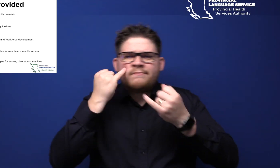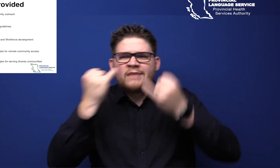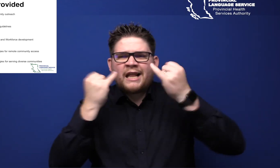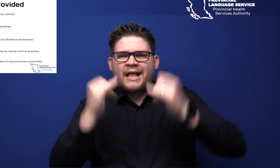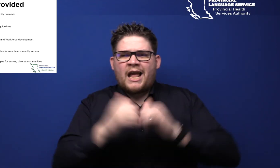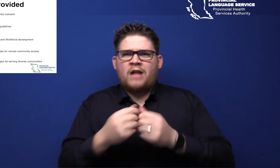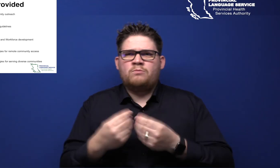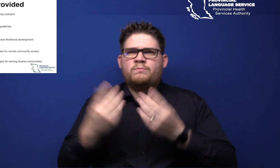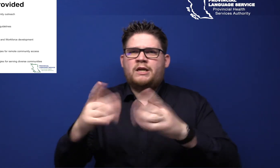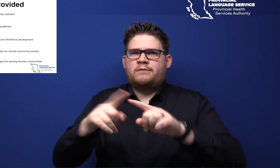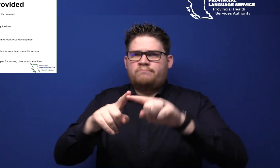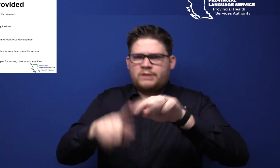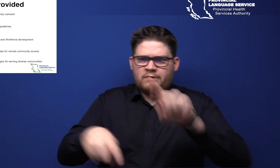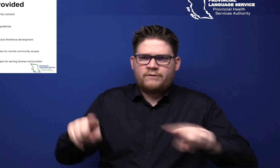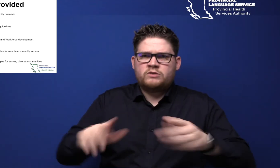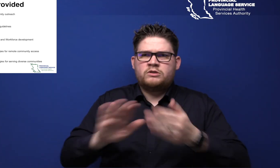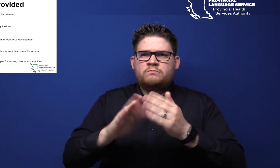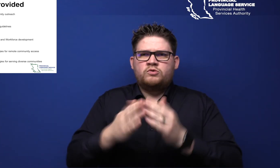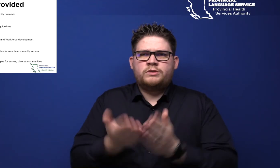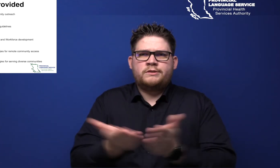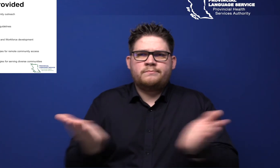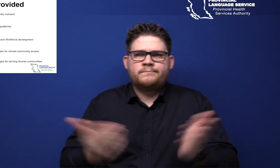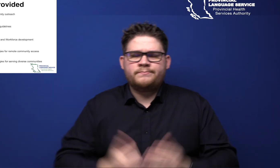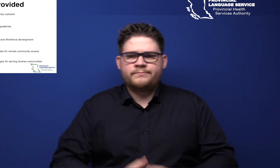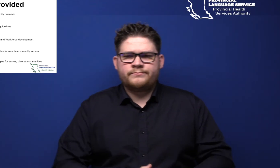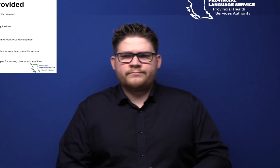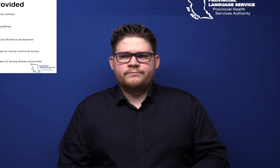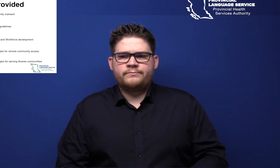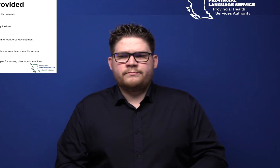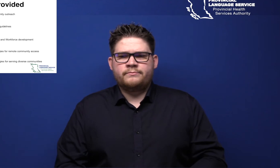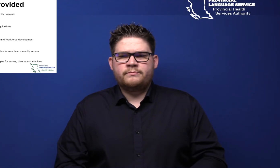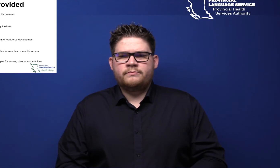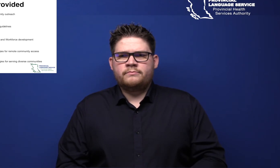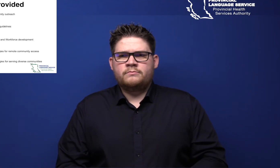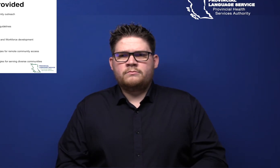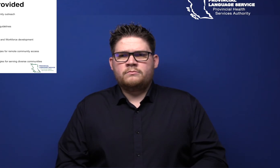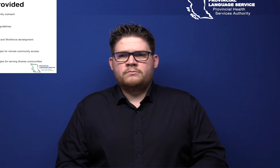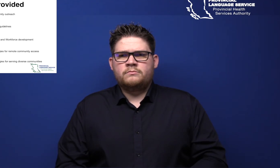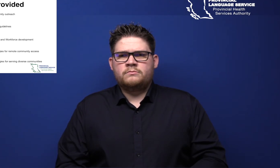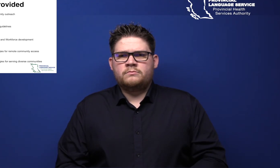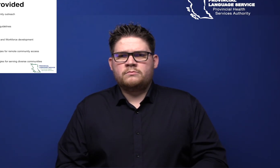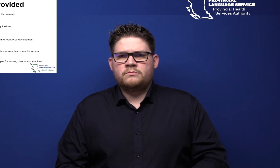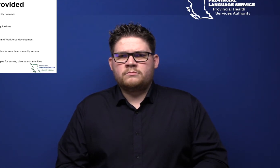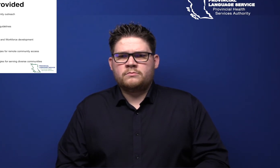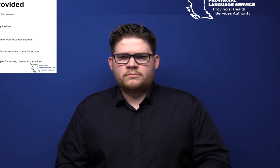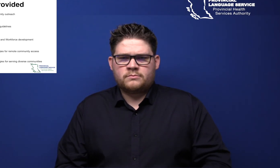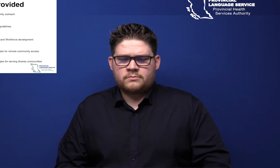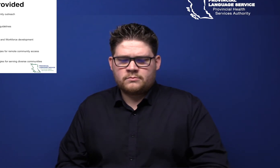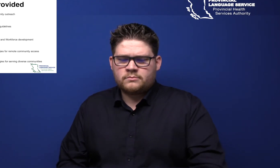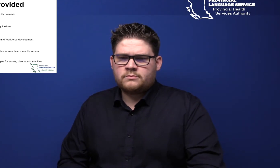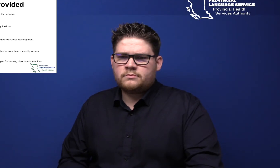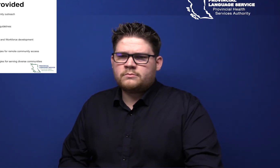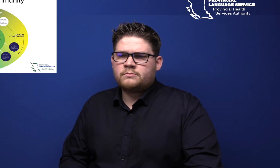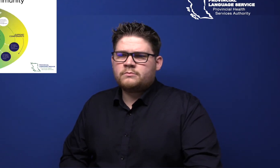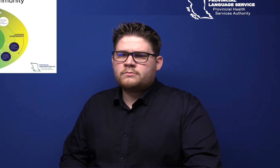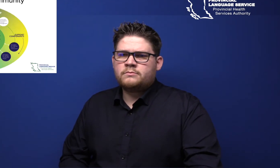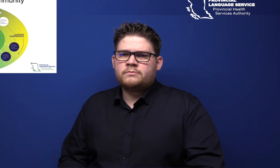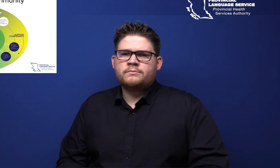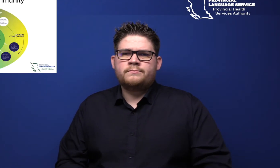AND STRATEGIES AROUND SERVING DIVERSE COMMUNITIES.